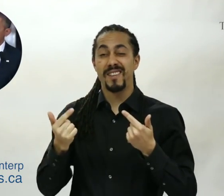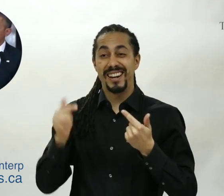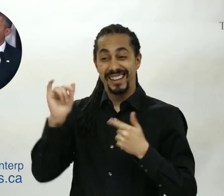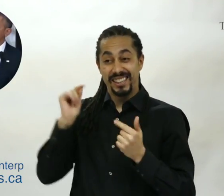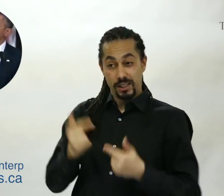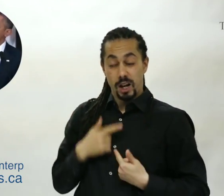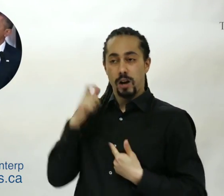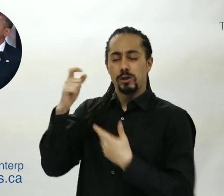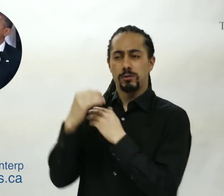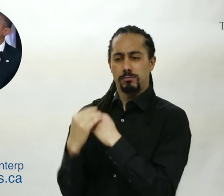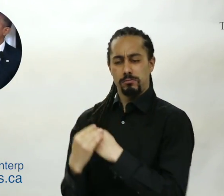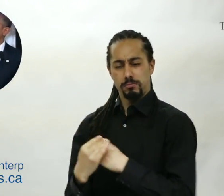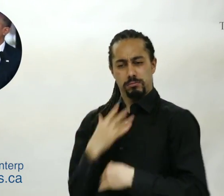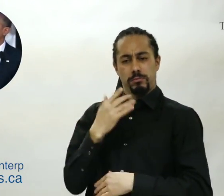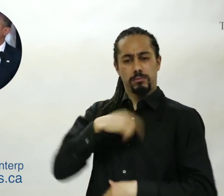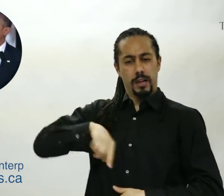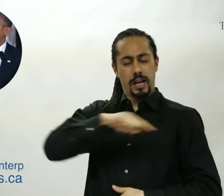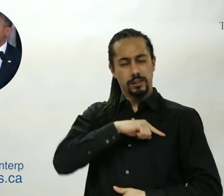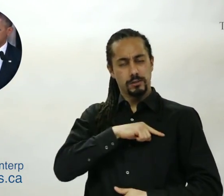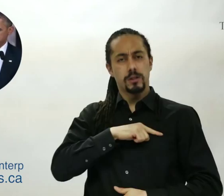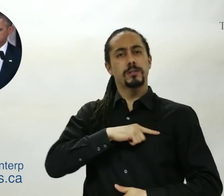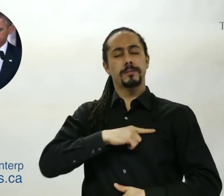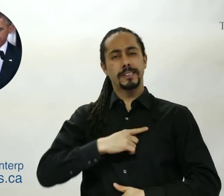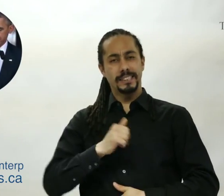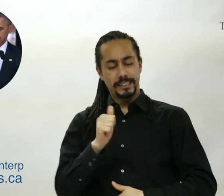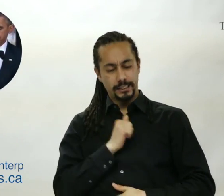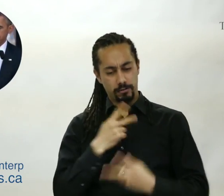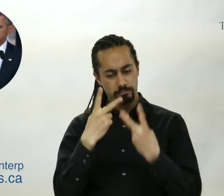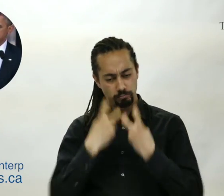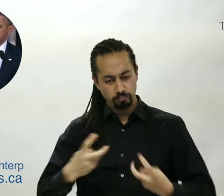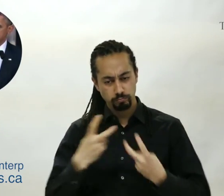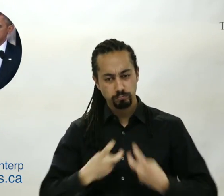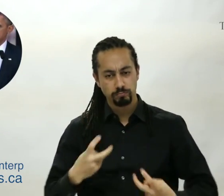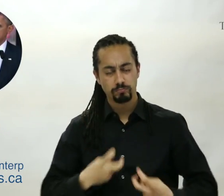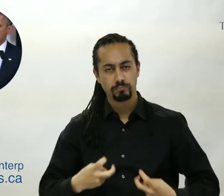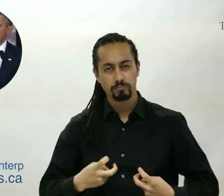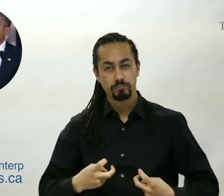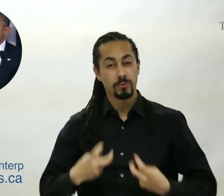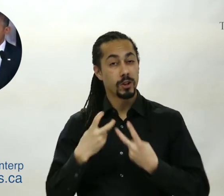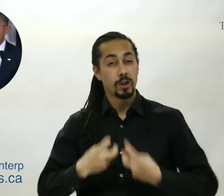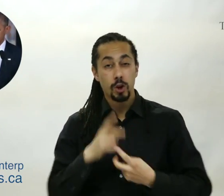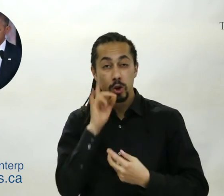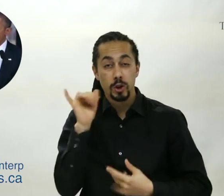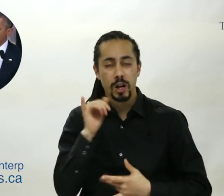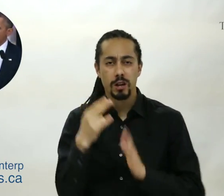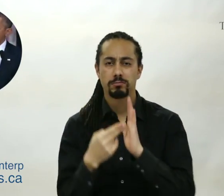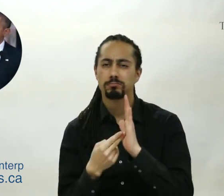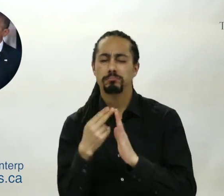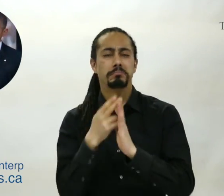With honesty, regardless of our station or our circumstance,